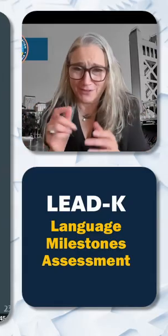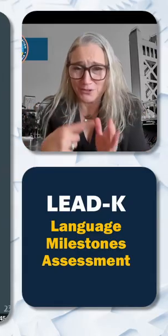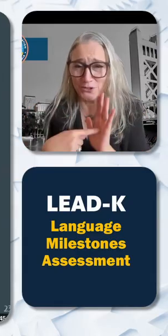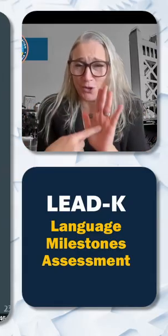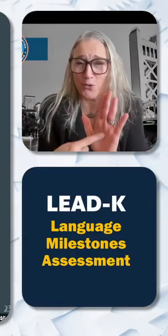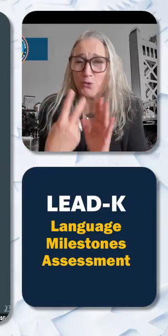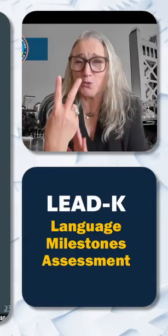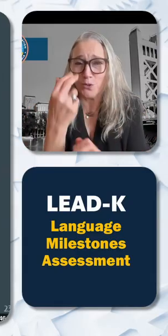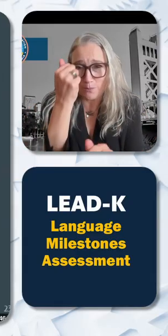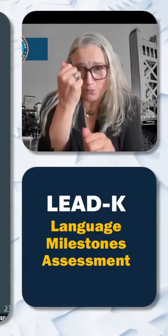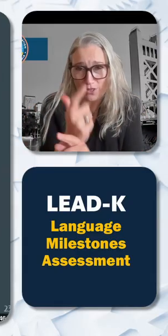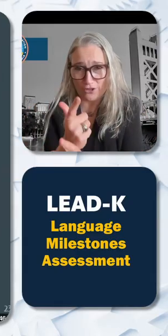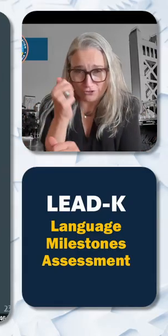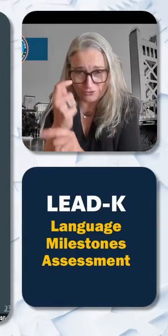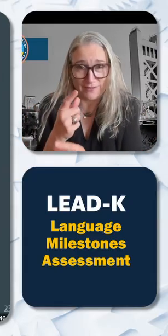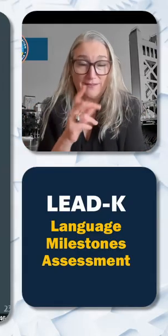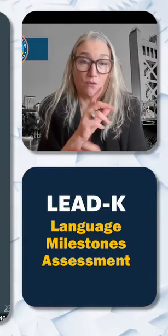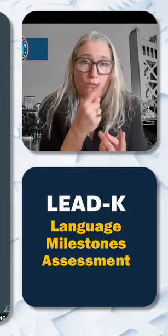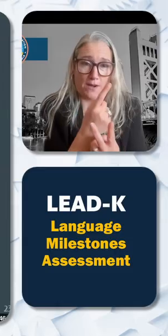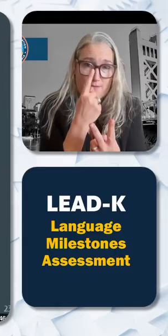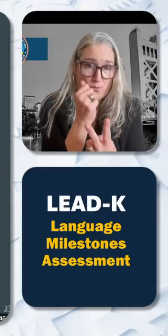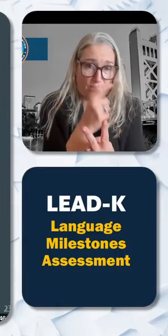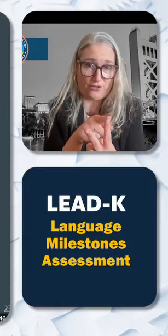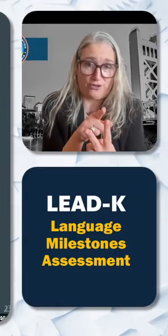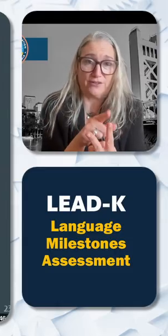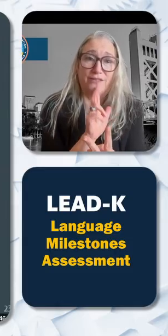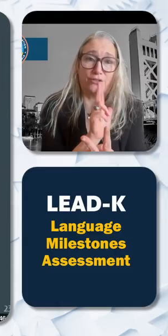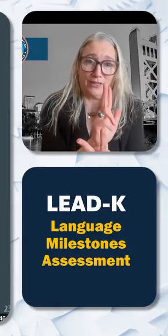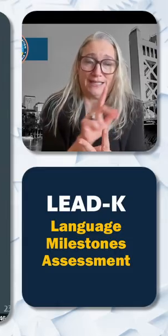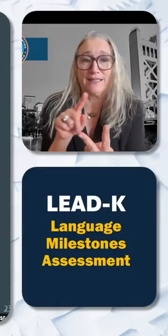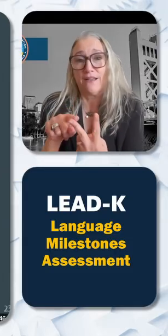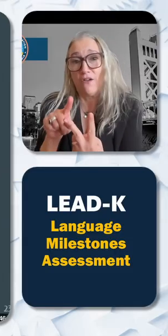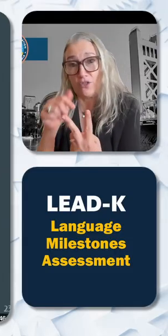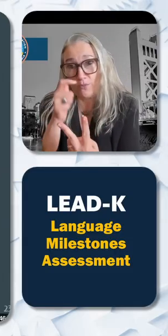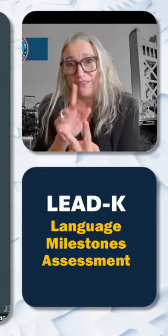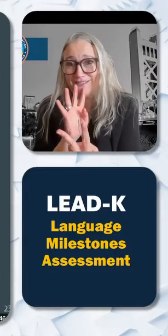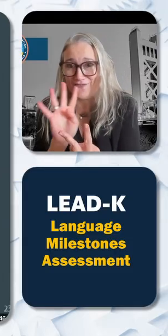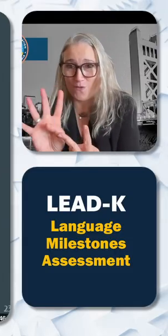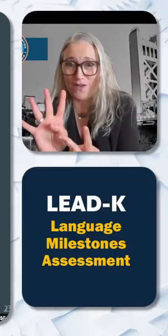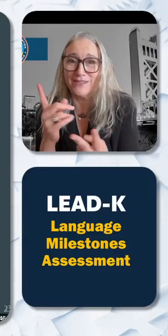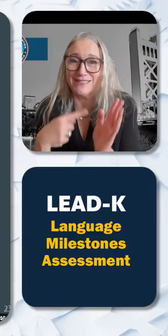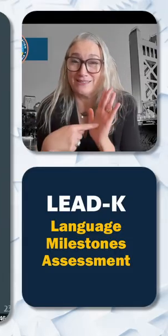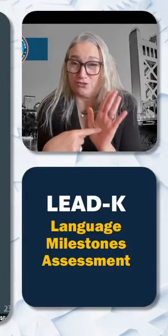They become so social. I'm gonna show a video of two brothers. One brother is three, the other